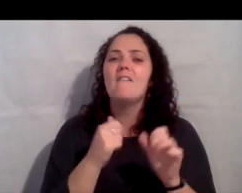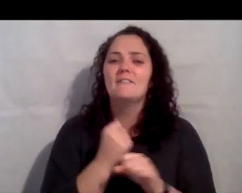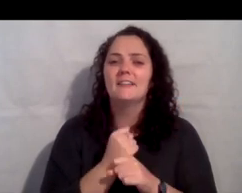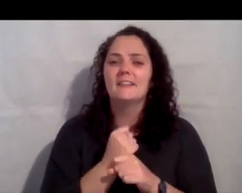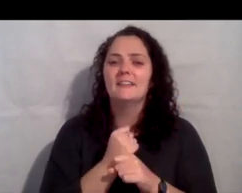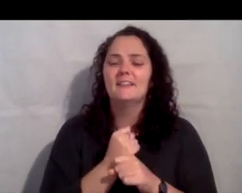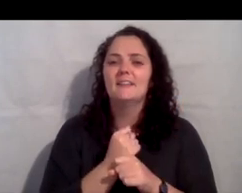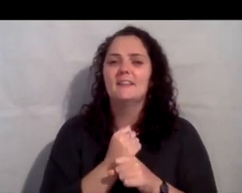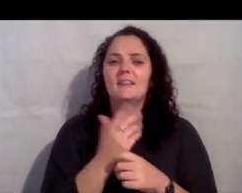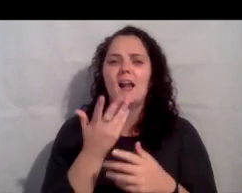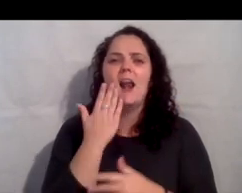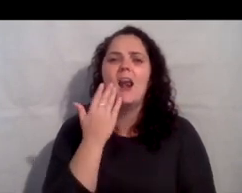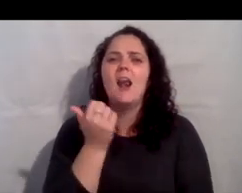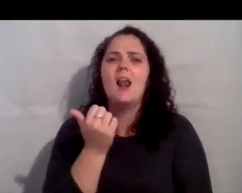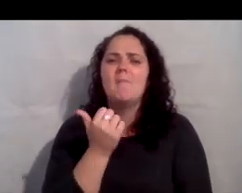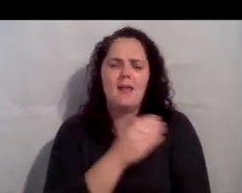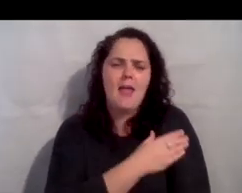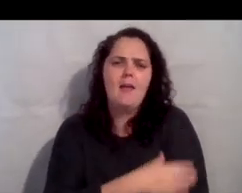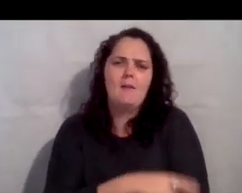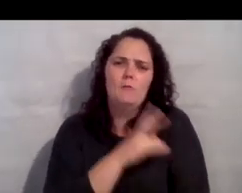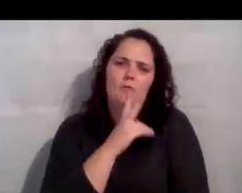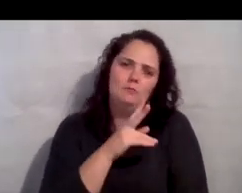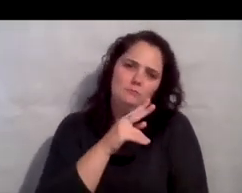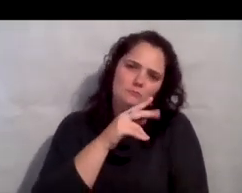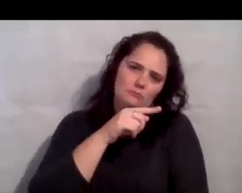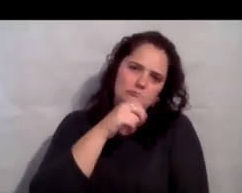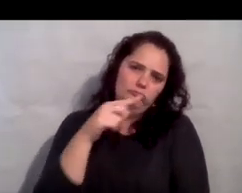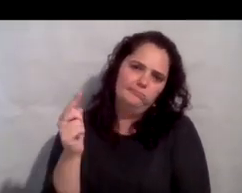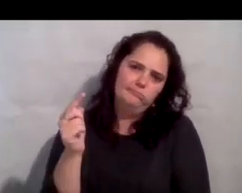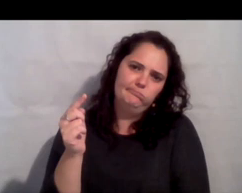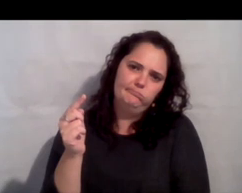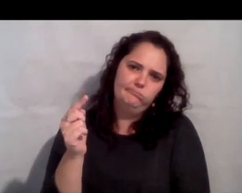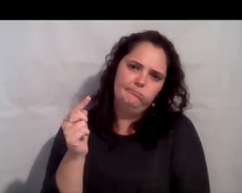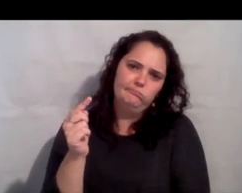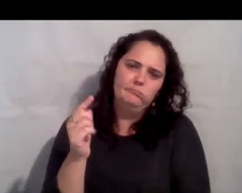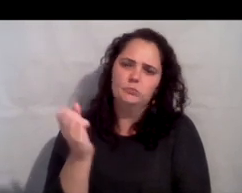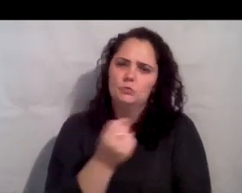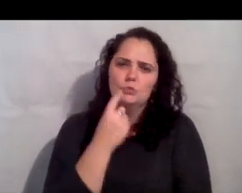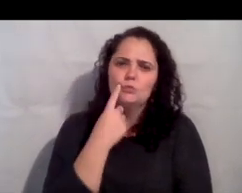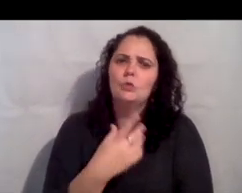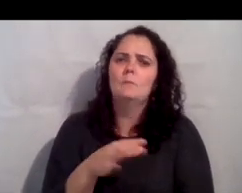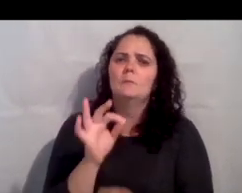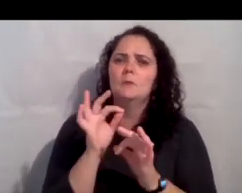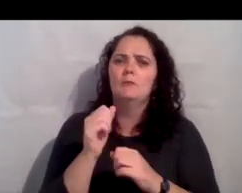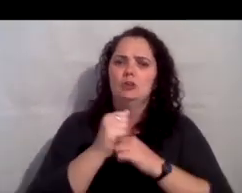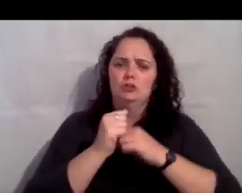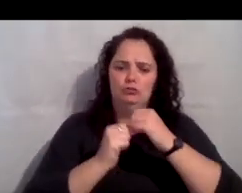like in the arm that it's a quick wavy line, it doesn't get bogged down in trying to show the skeletal structure or all of